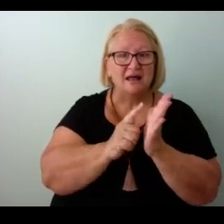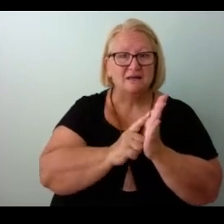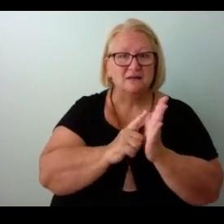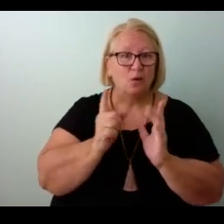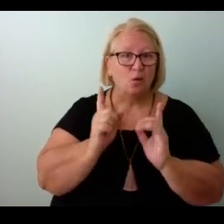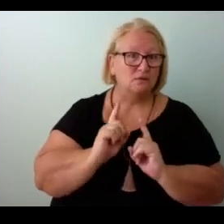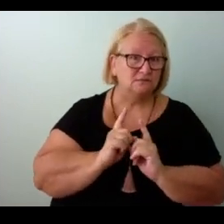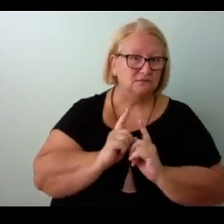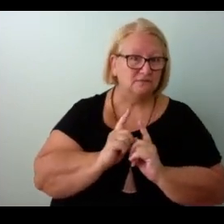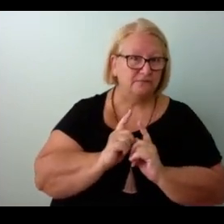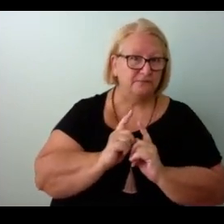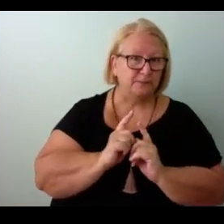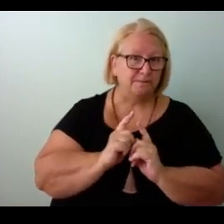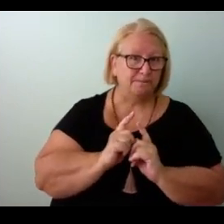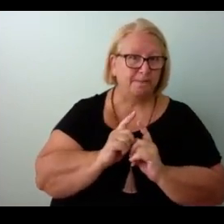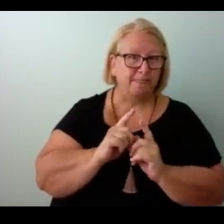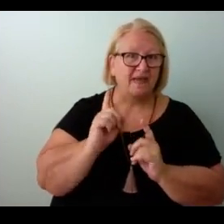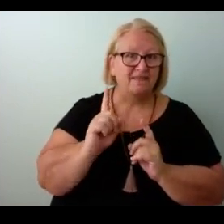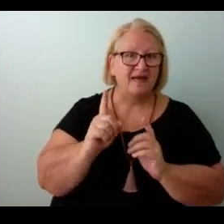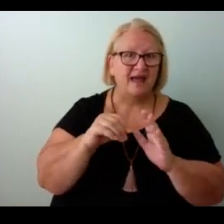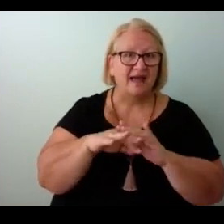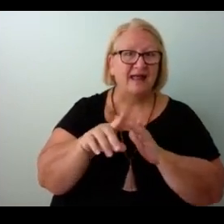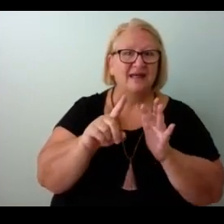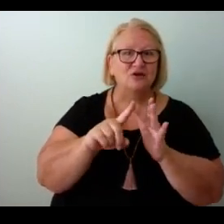In the insurers code of practice.